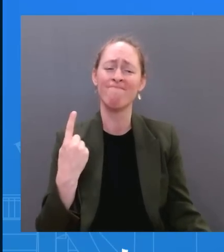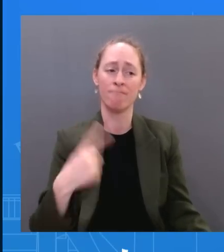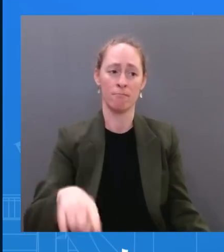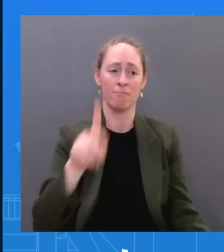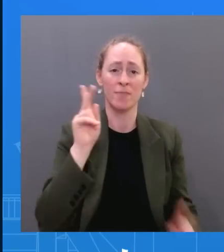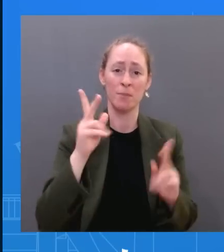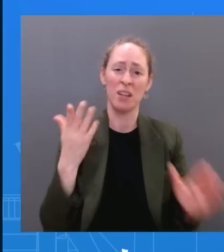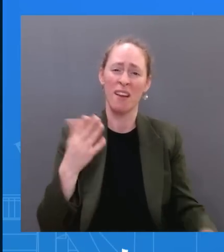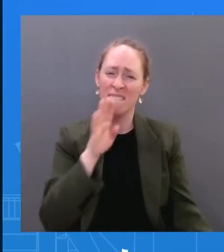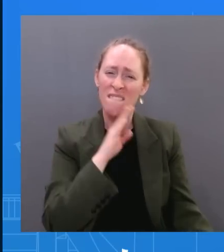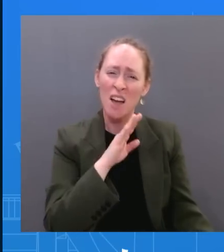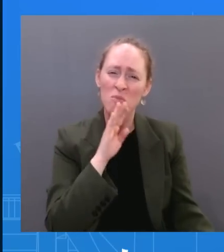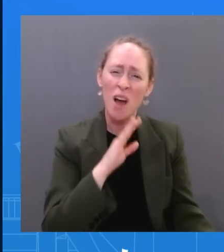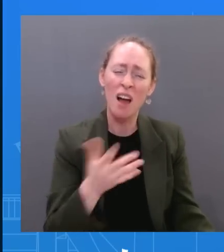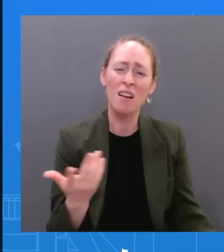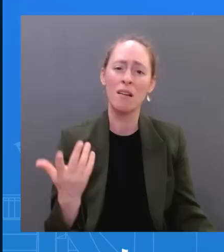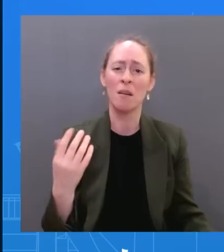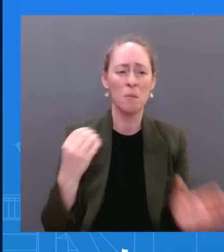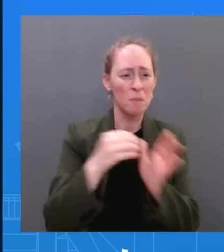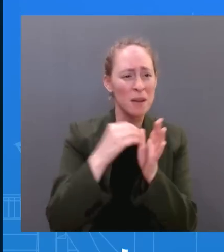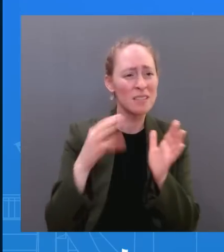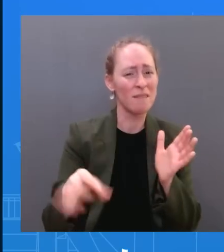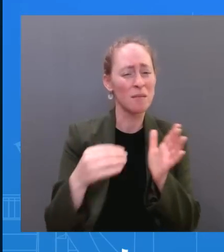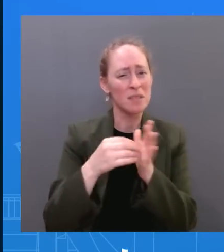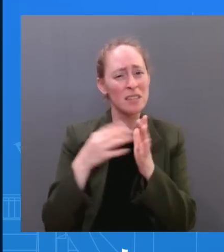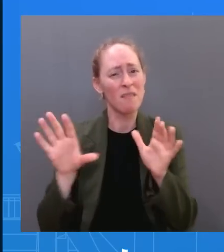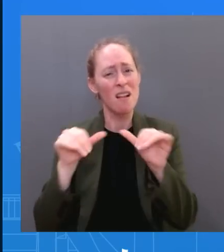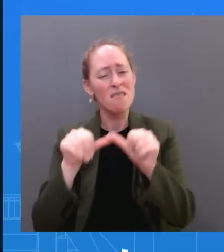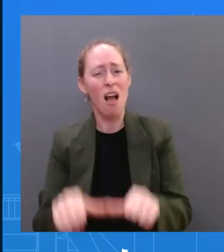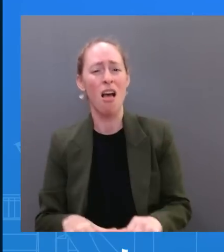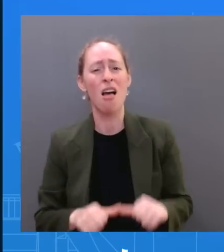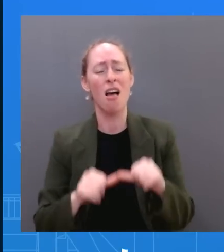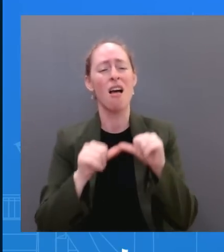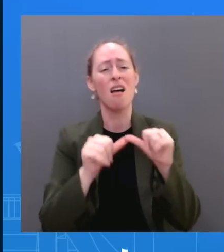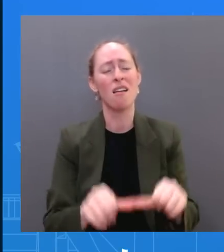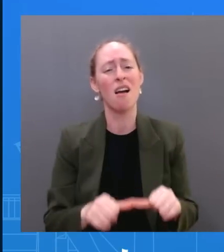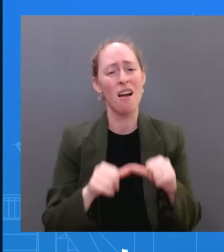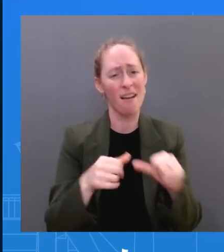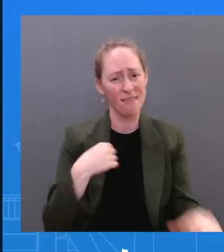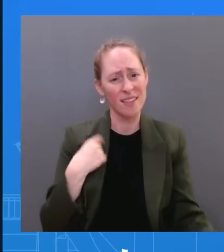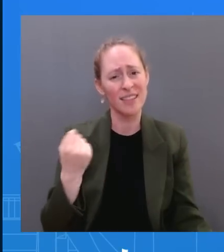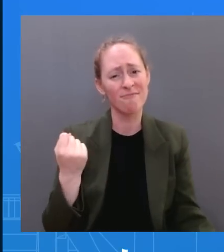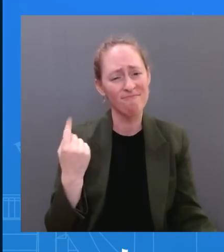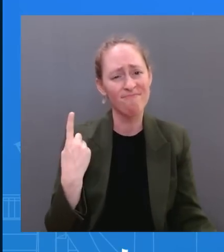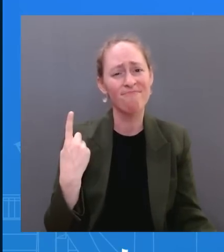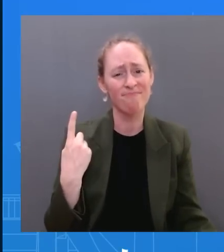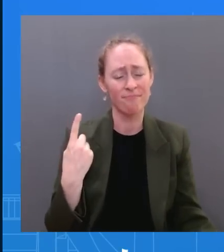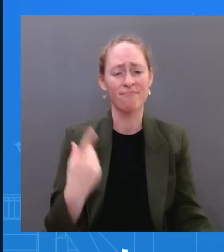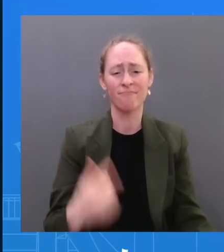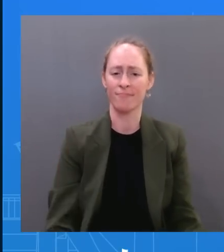when they are around the kitchen table, when they're trying to figure out, you know, how they're going to deal